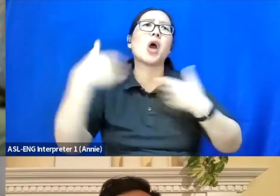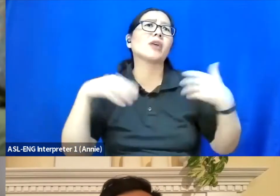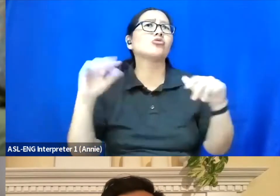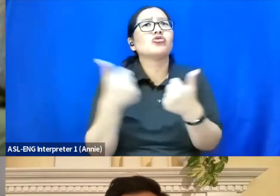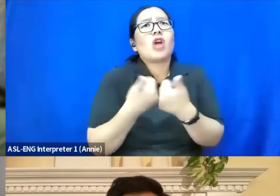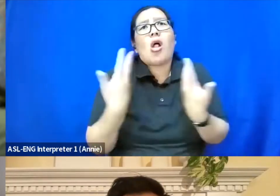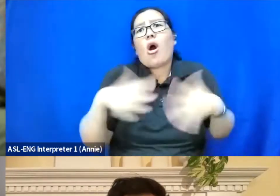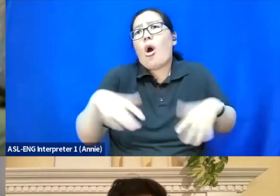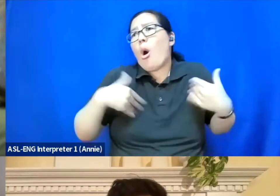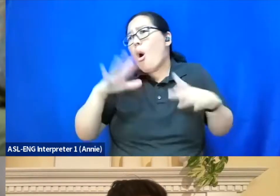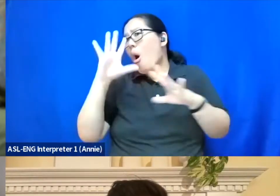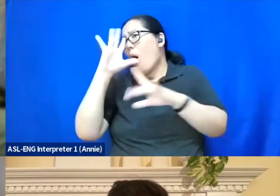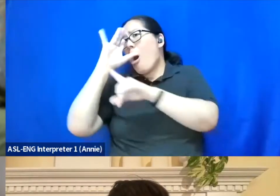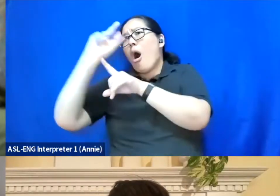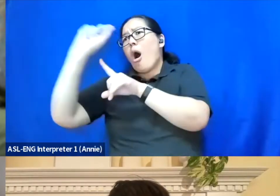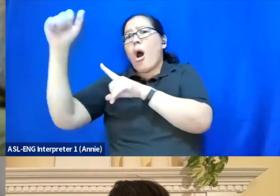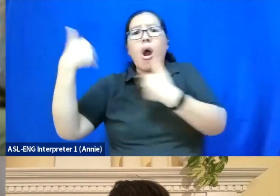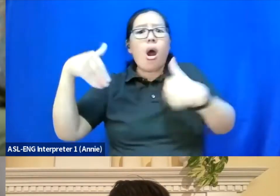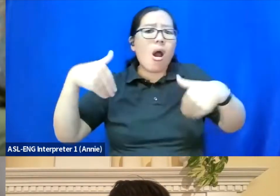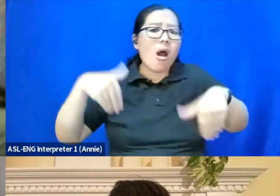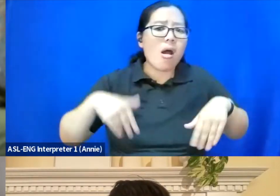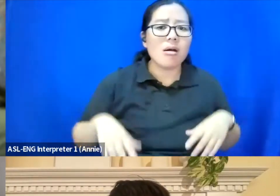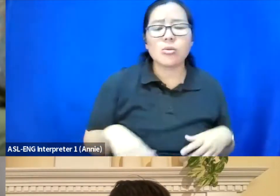Thank you, Alice. Well, you know -- I appreciate that!